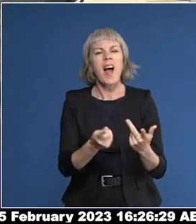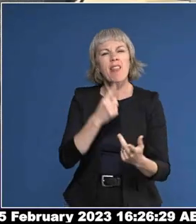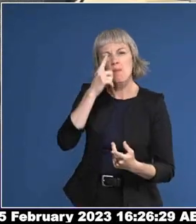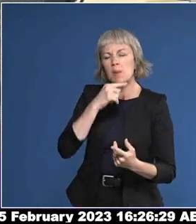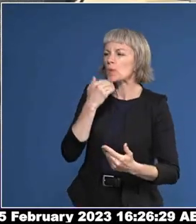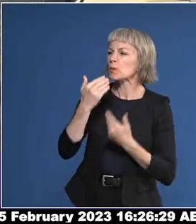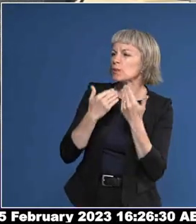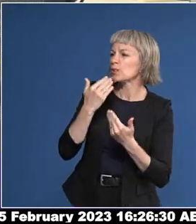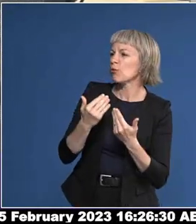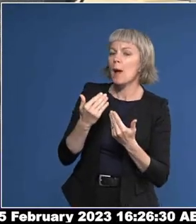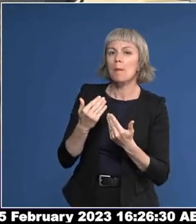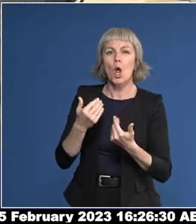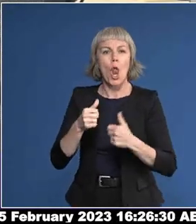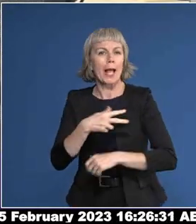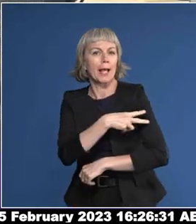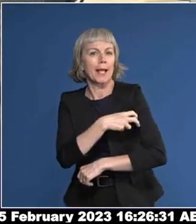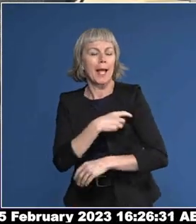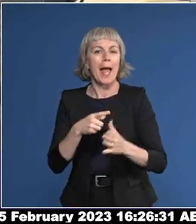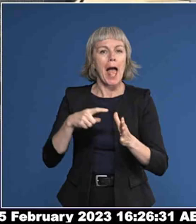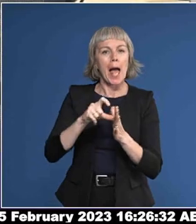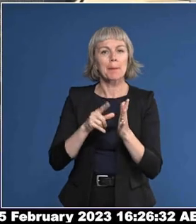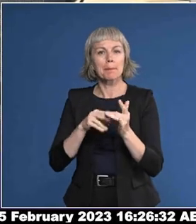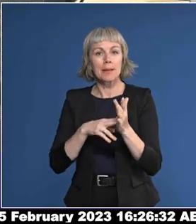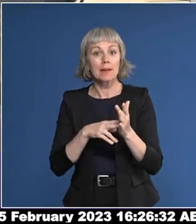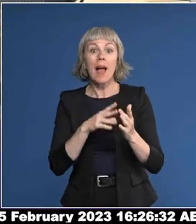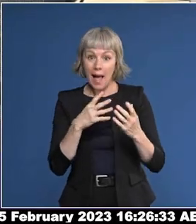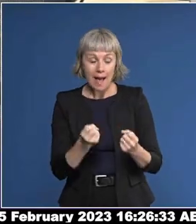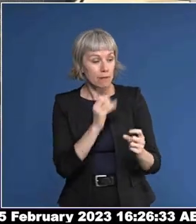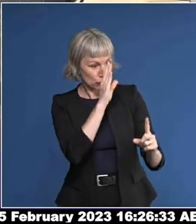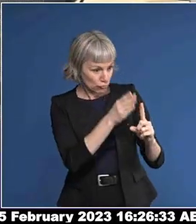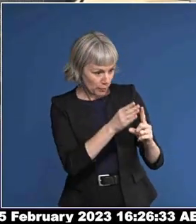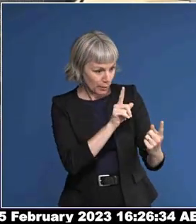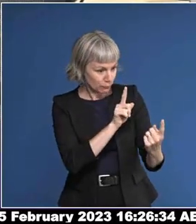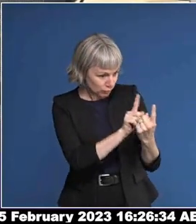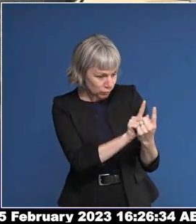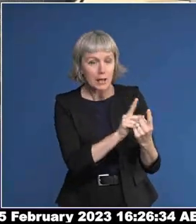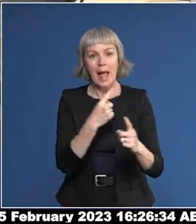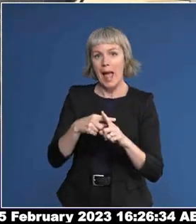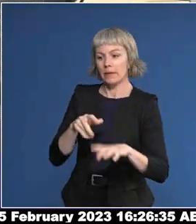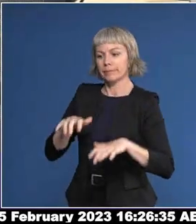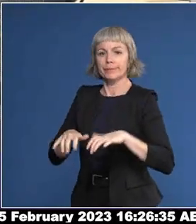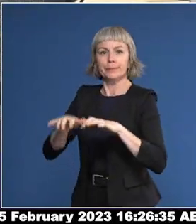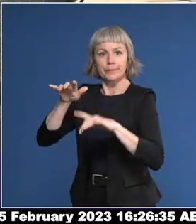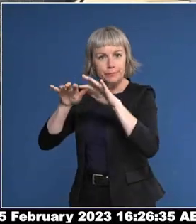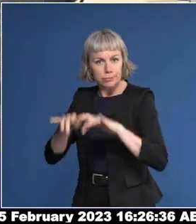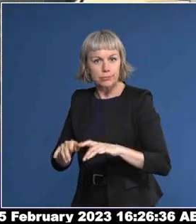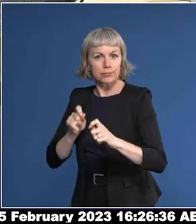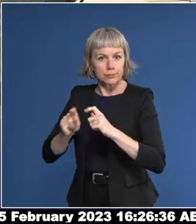along with the direct contact. Absolutely. Unlike some of the other disability supports, when a participant